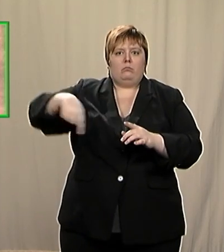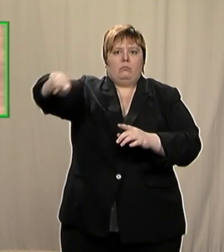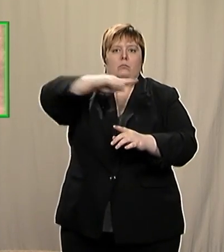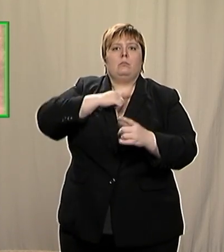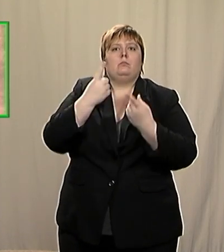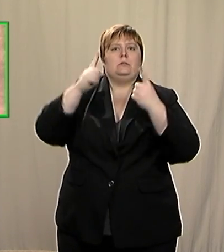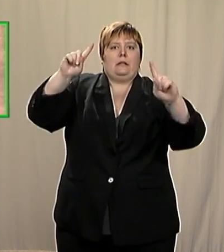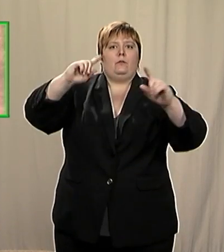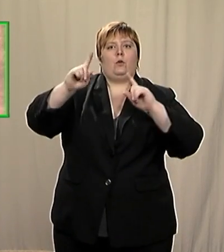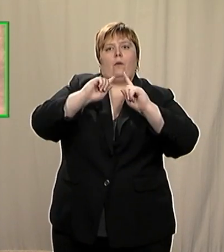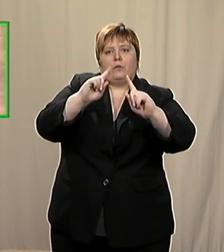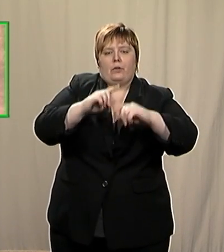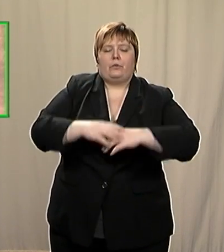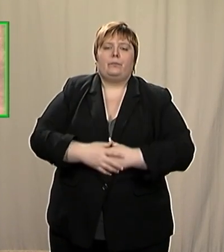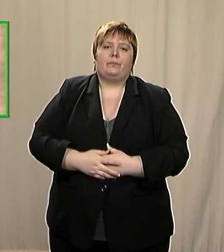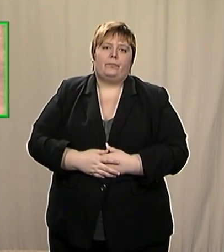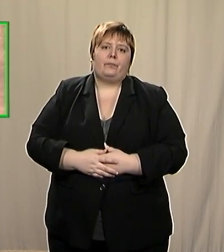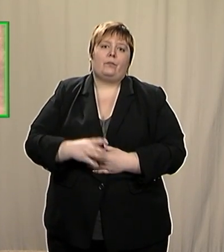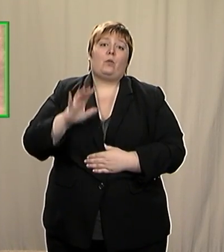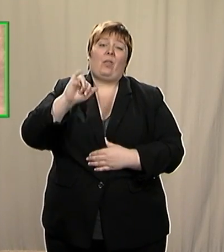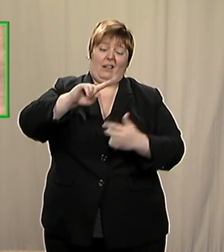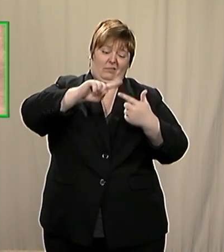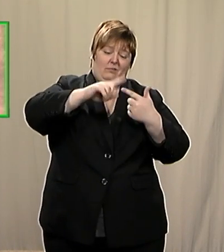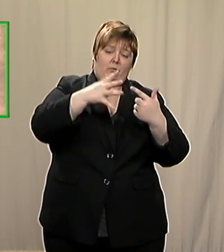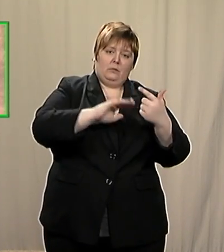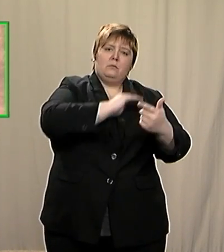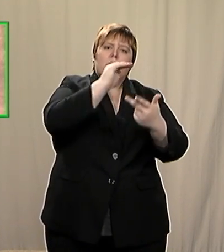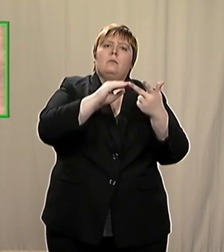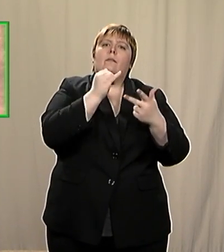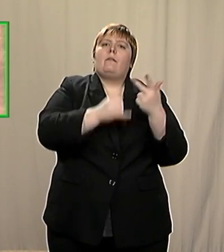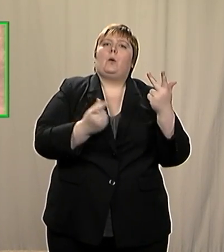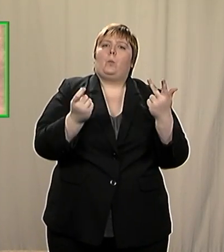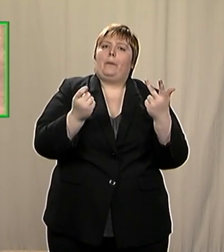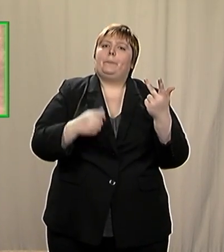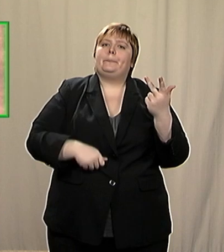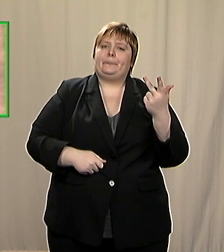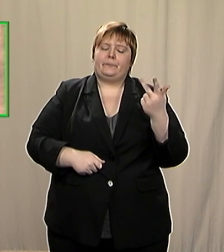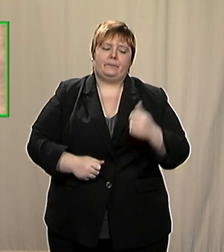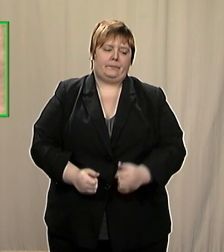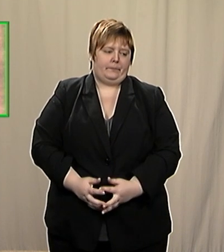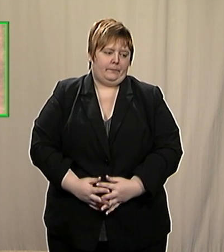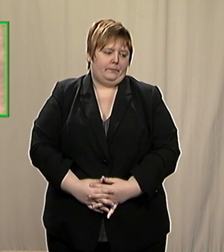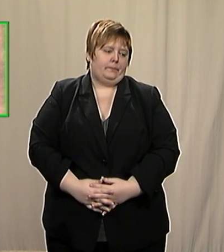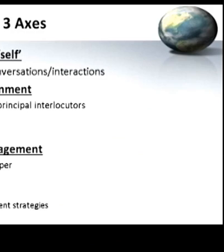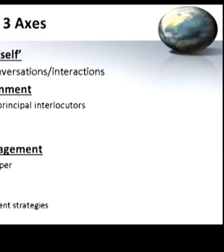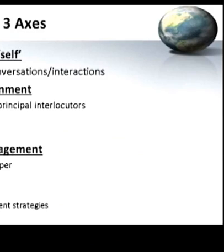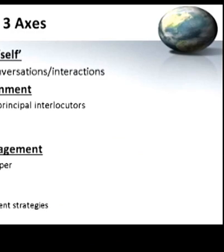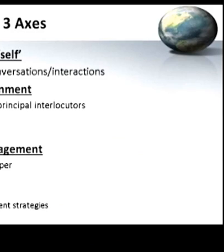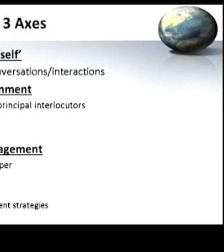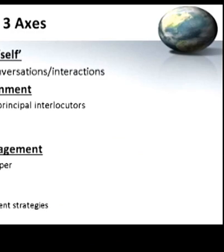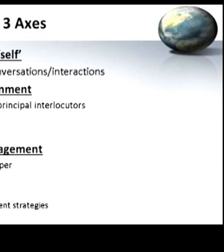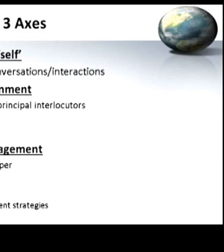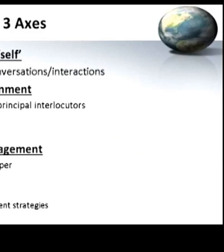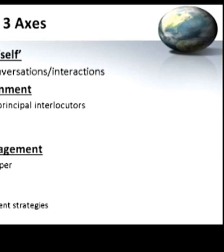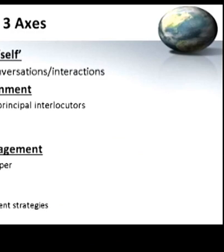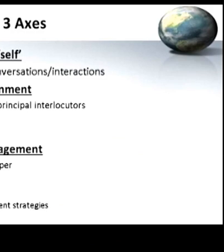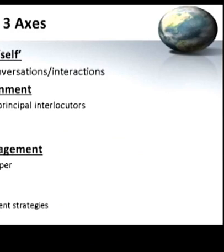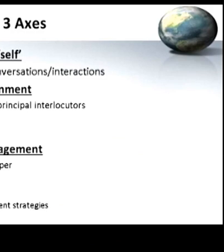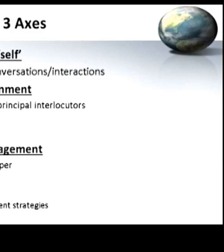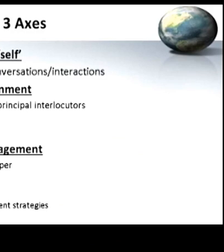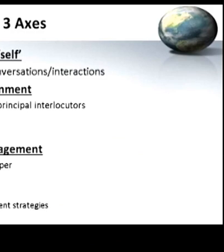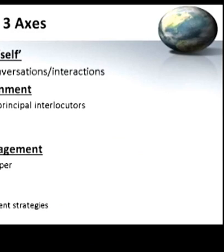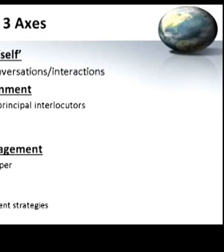The final axis is this.